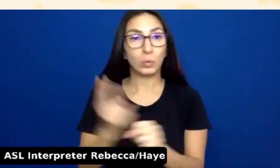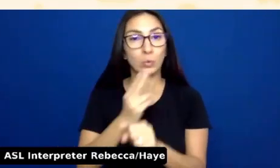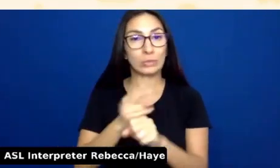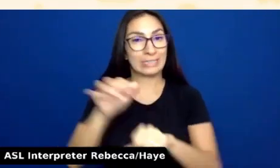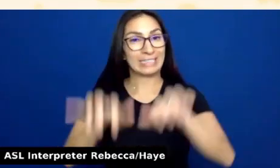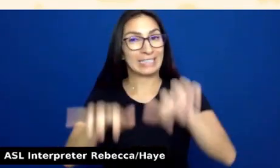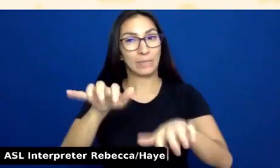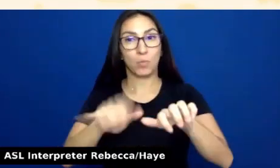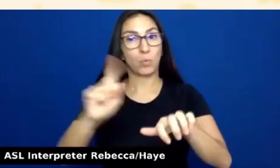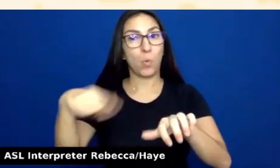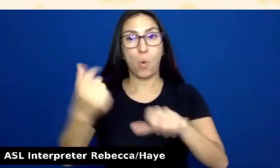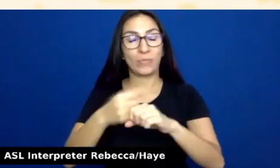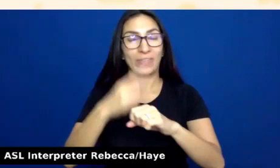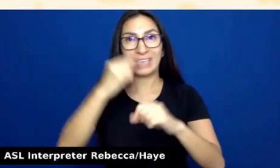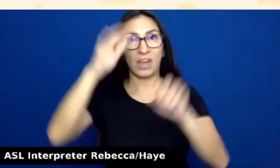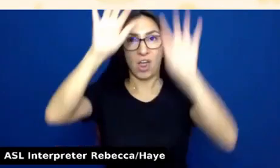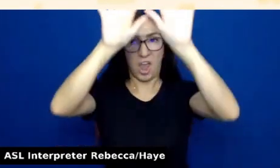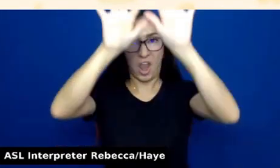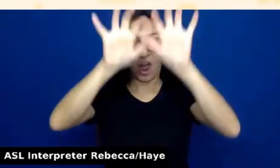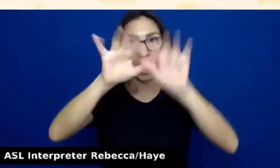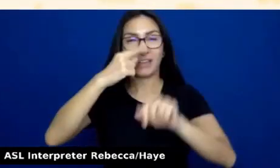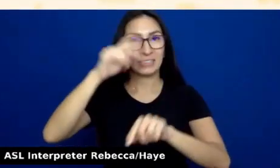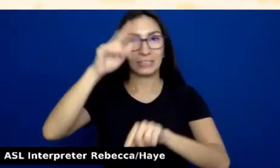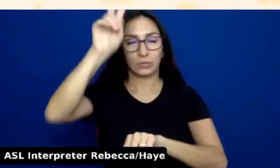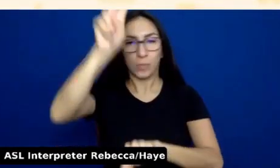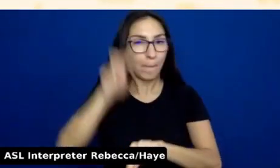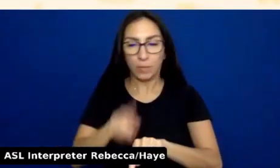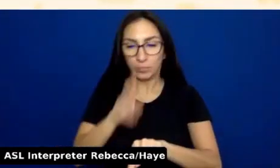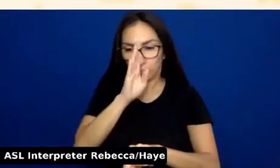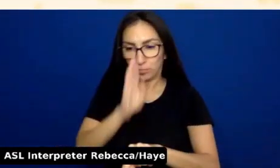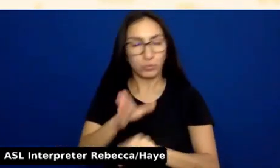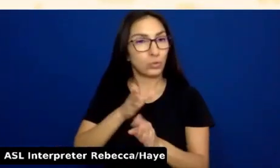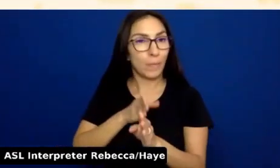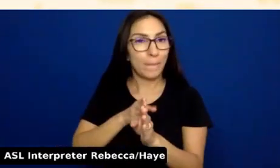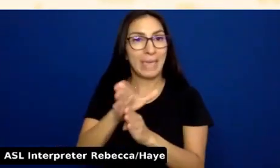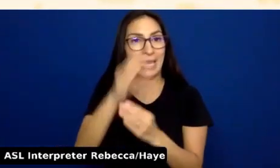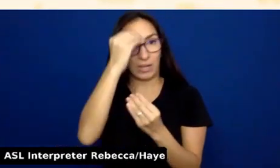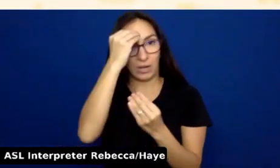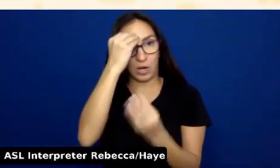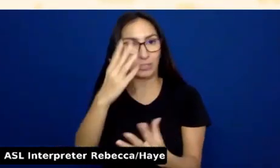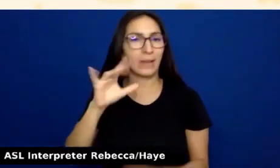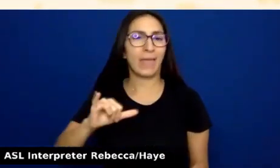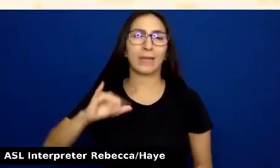and main menu and go straight to your main content. This is a really handy thing for people who use keyboards.